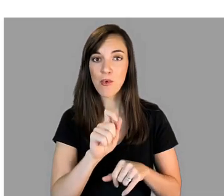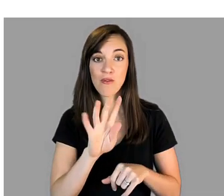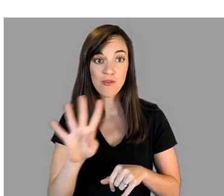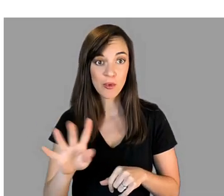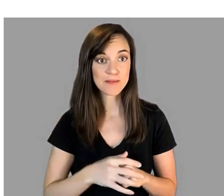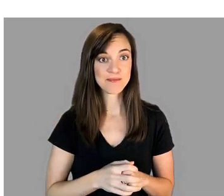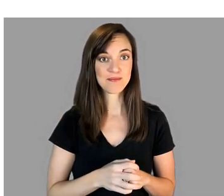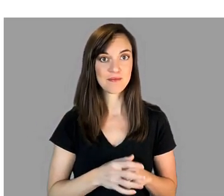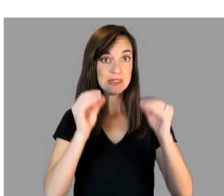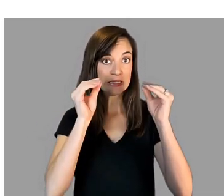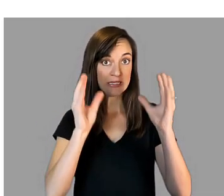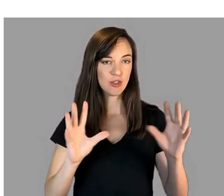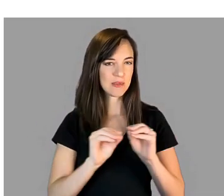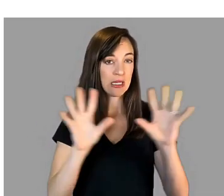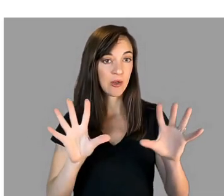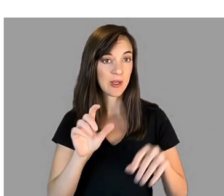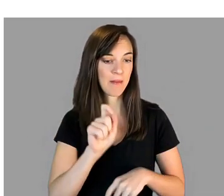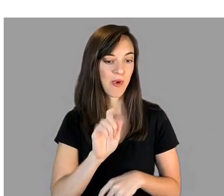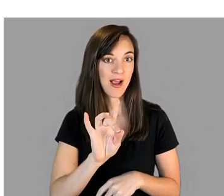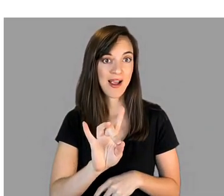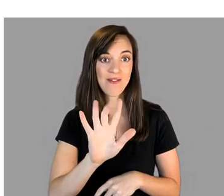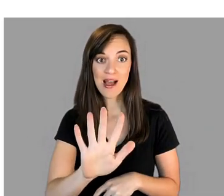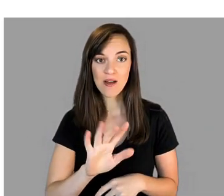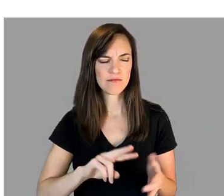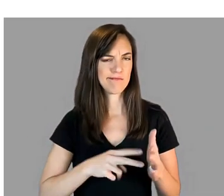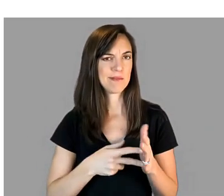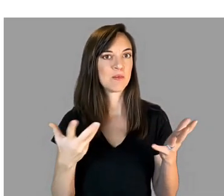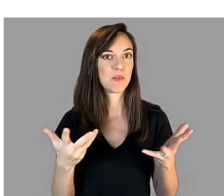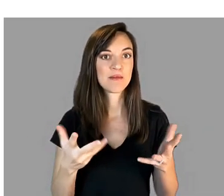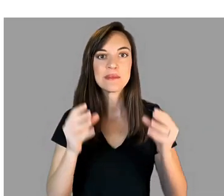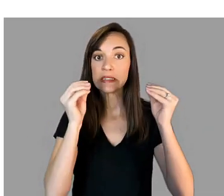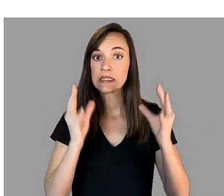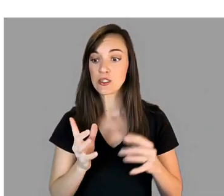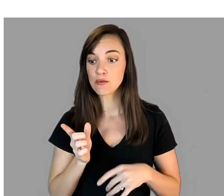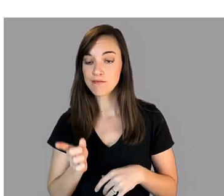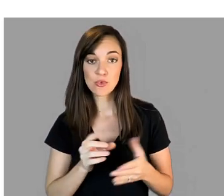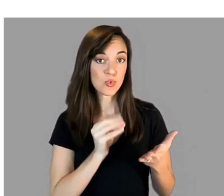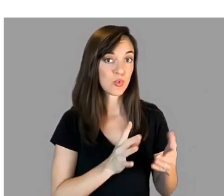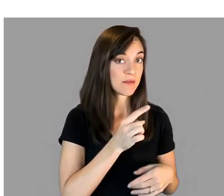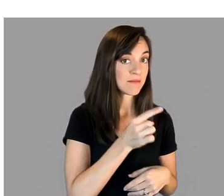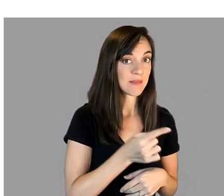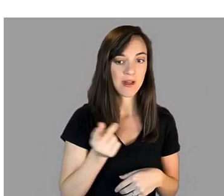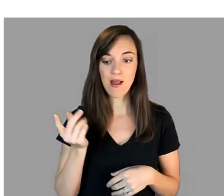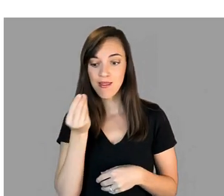"Teacher clarity" at (.85), which is clearly communicating the learning intentions of the lessons.